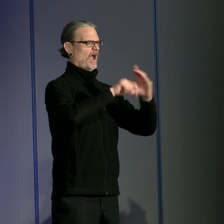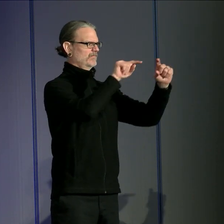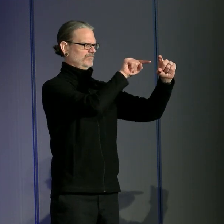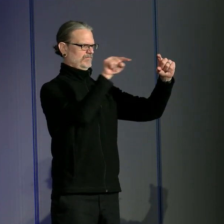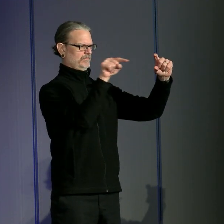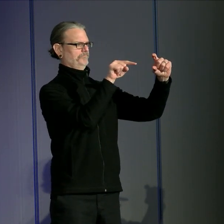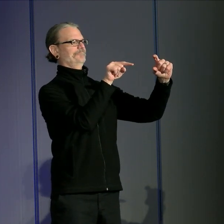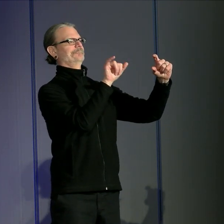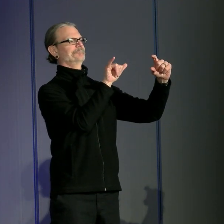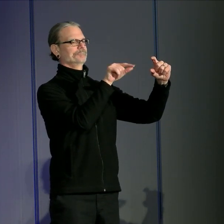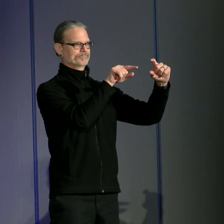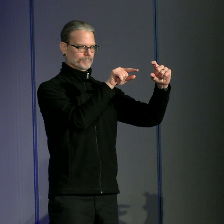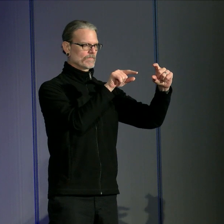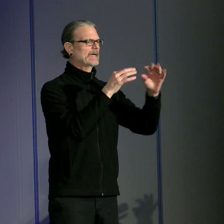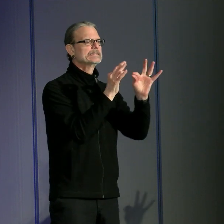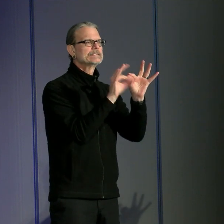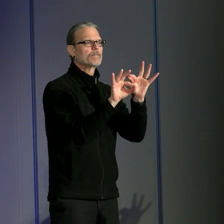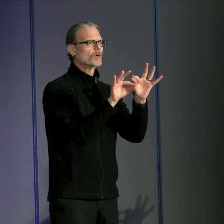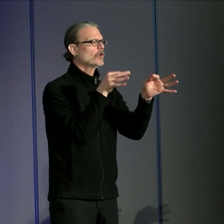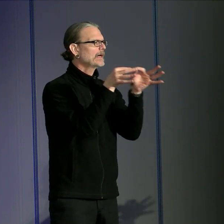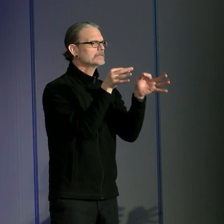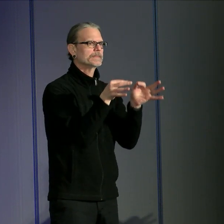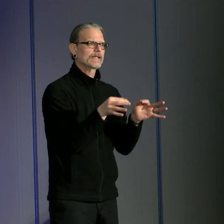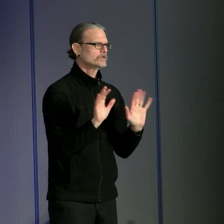are with simple explanations.